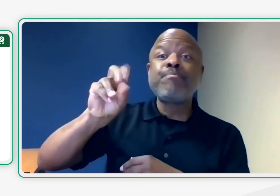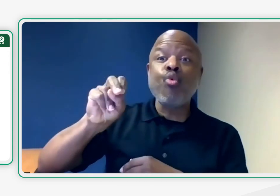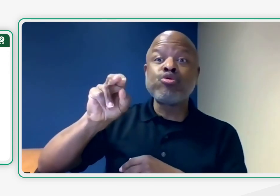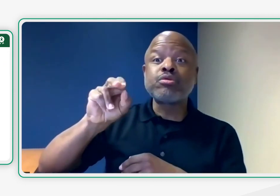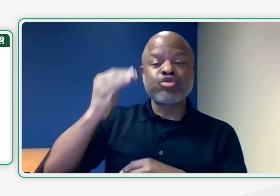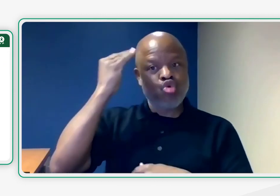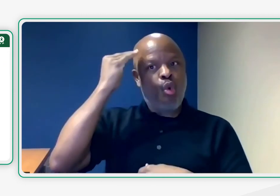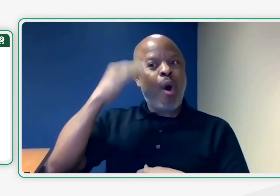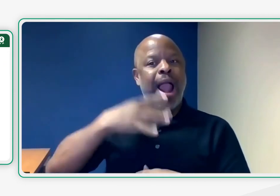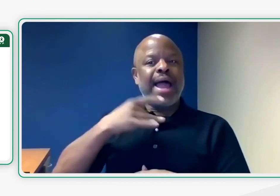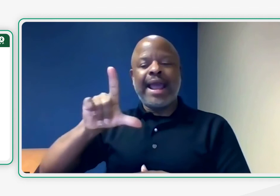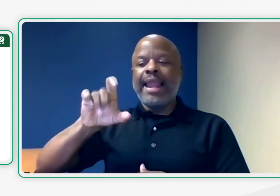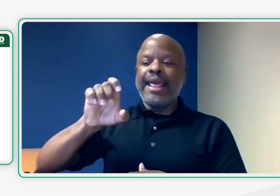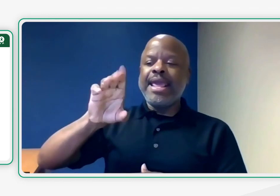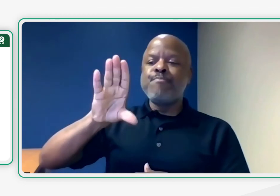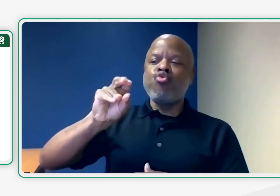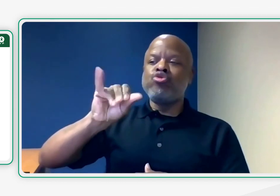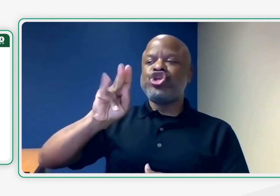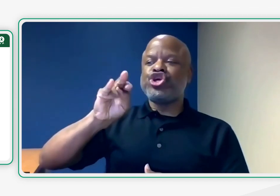I recently saw an article in the news